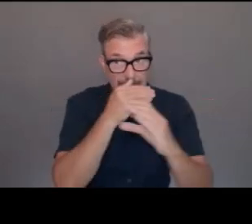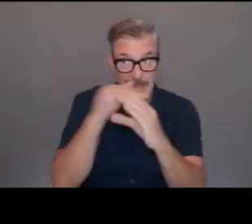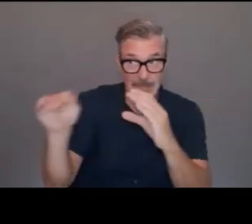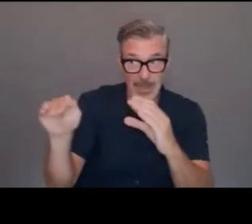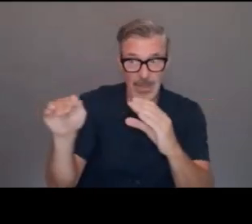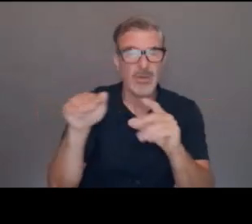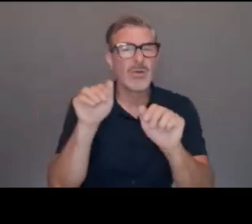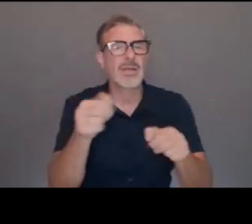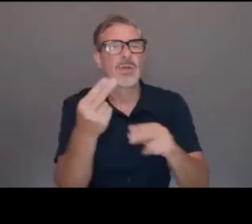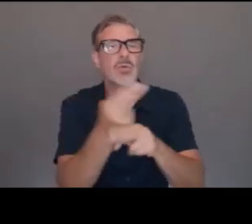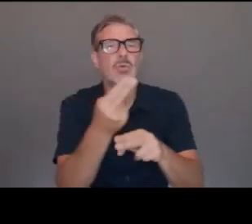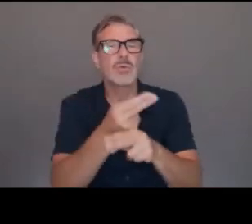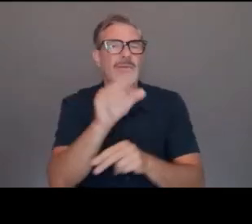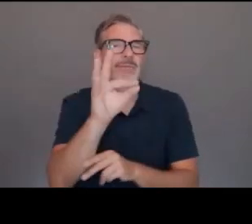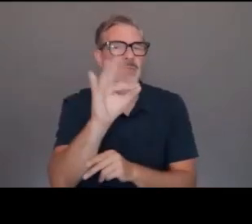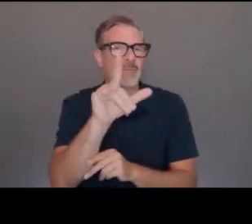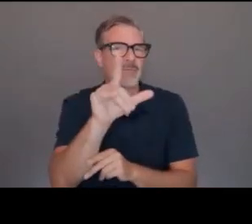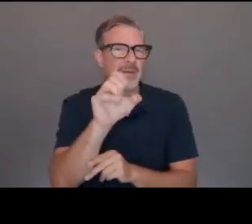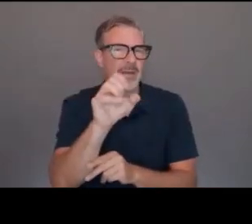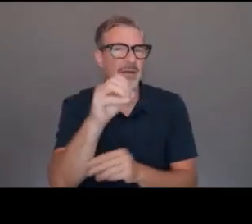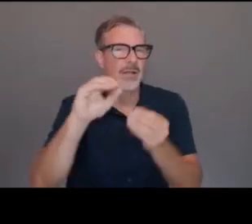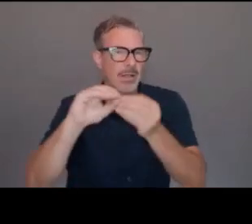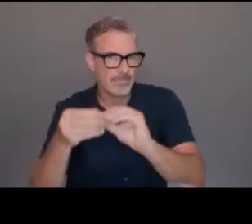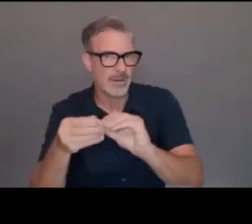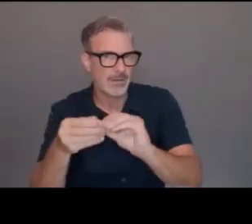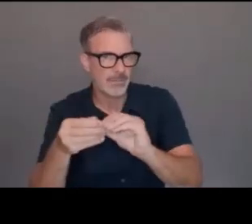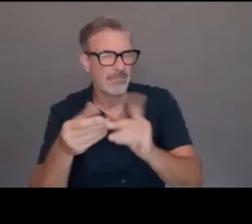But other than,